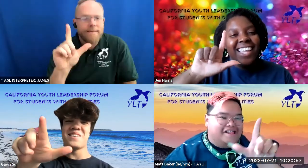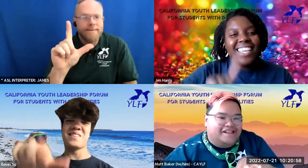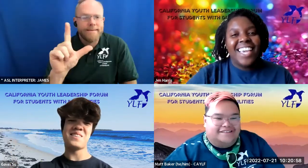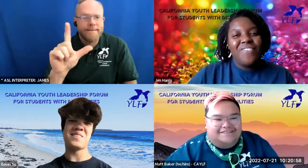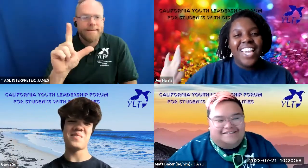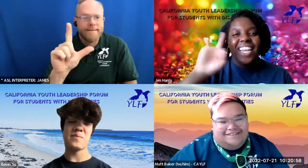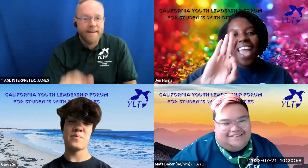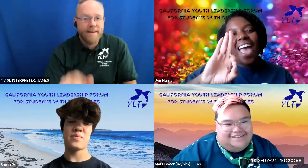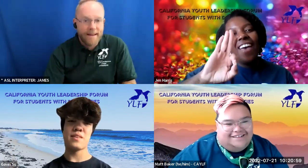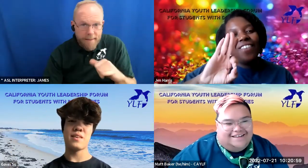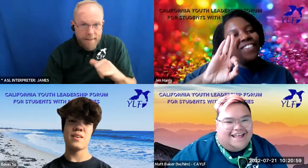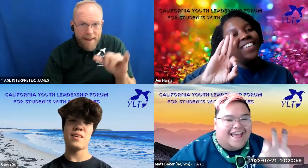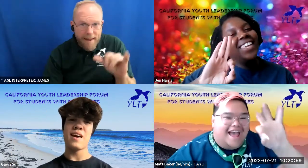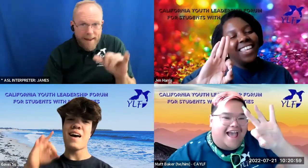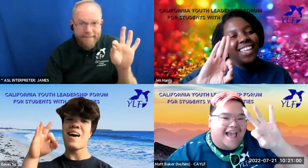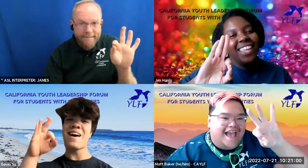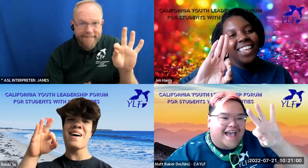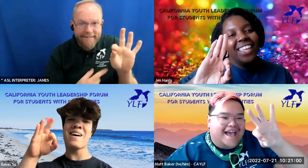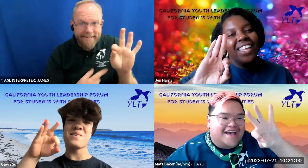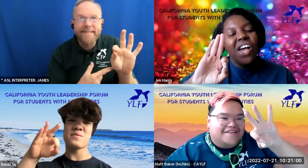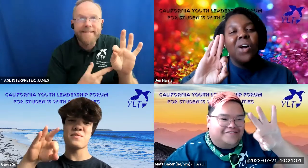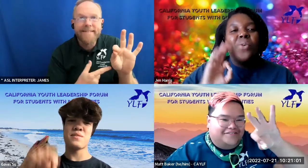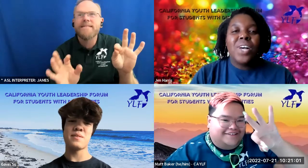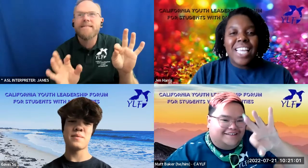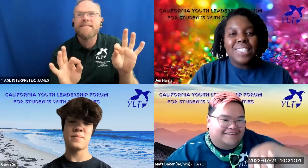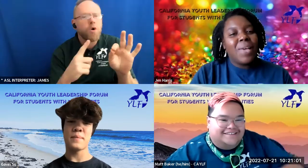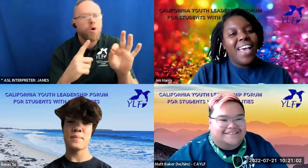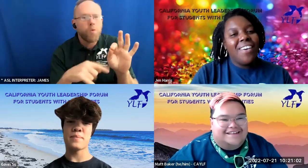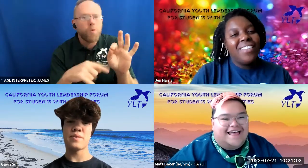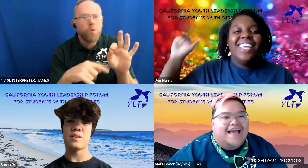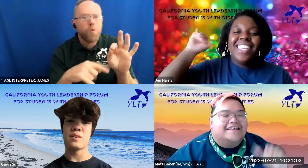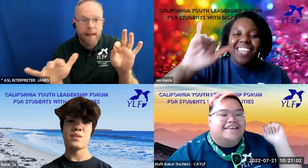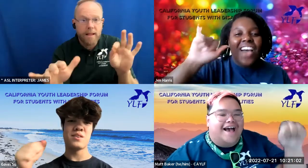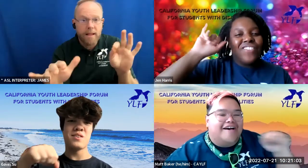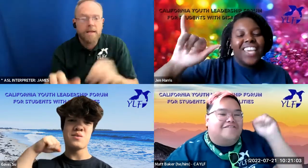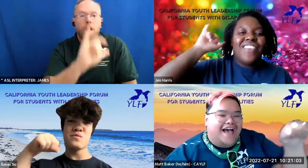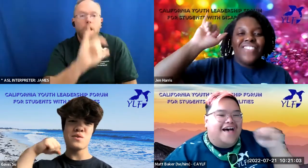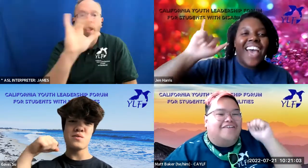oh